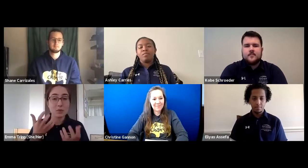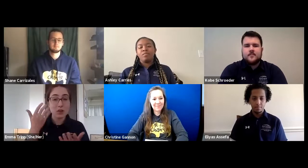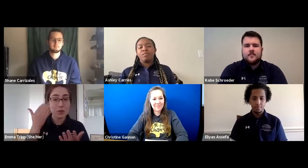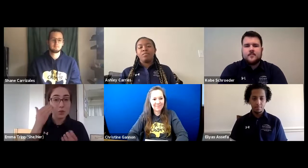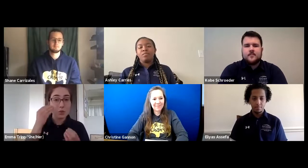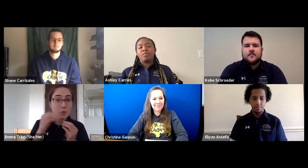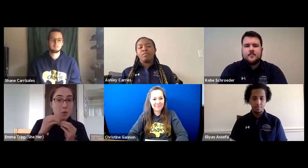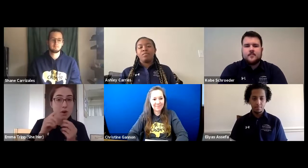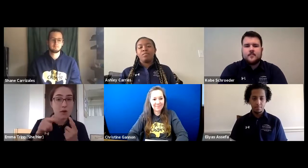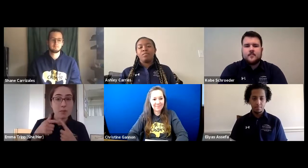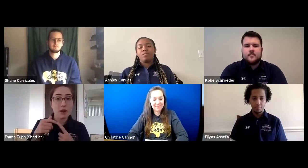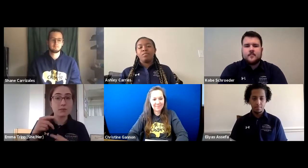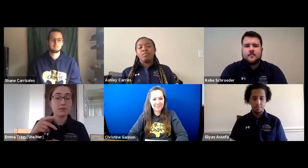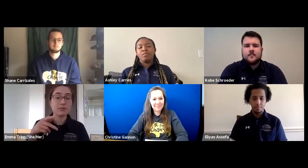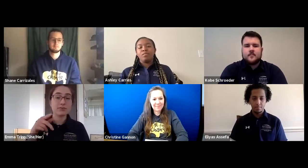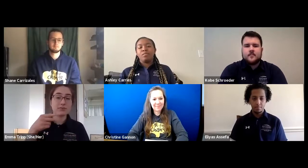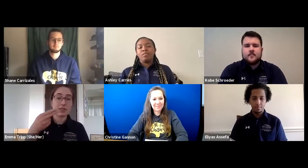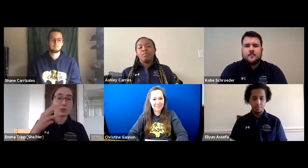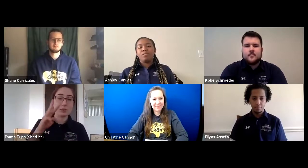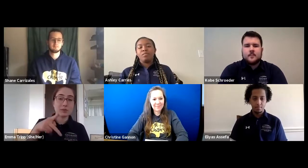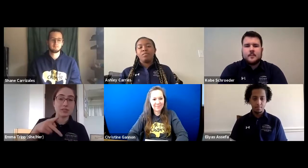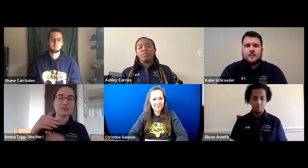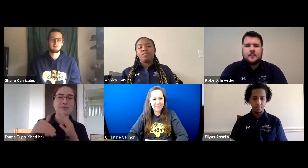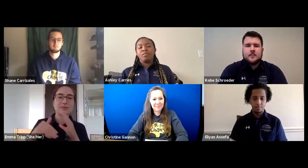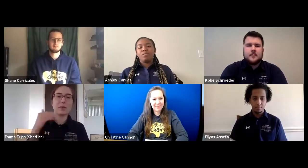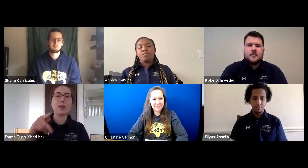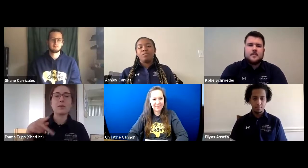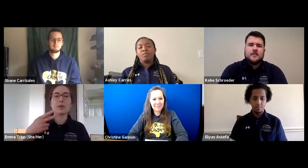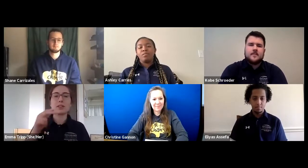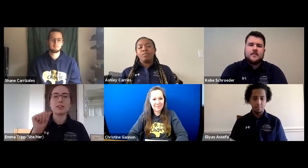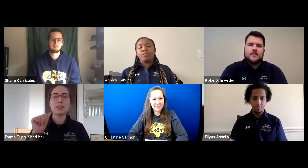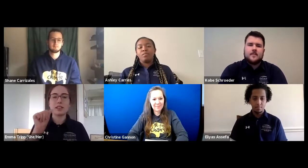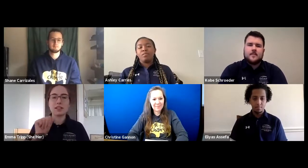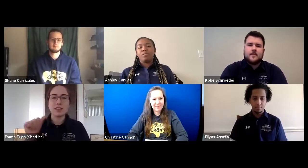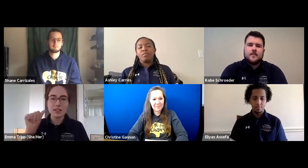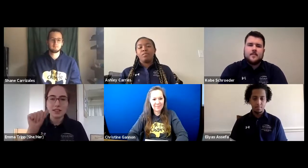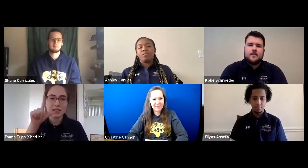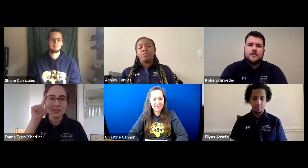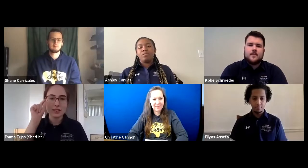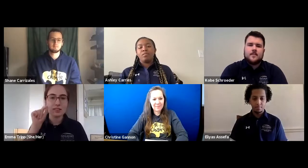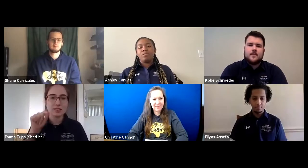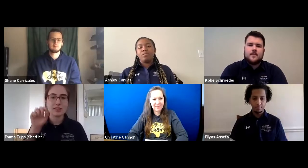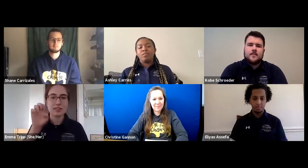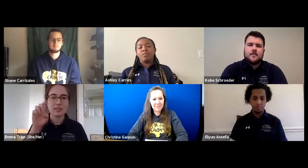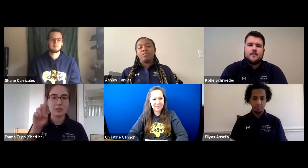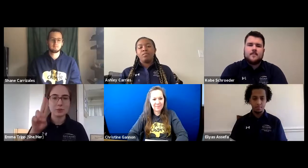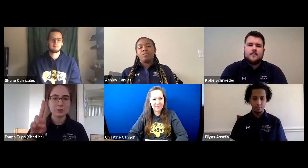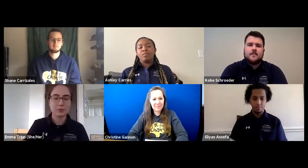If you want to know more about the Health and Wellness Programs email us at PHA@gallaudet.edu.